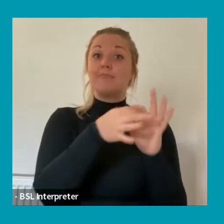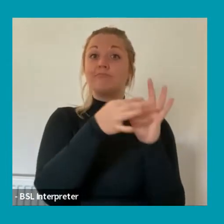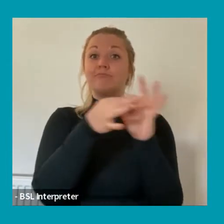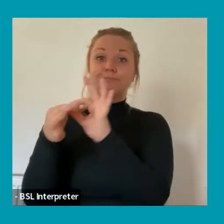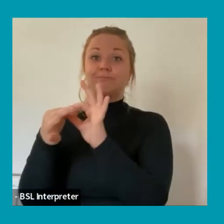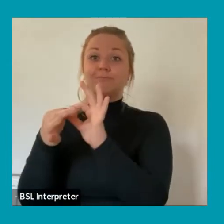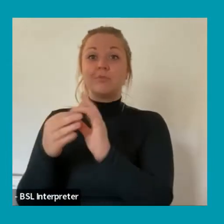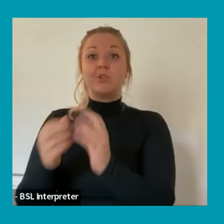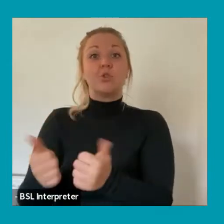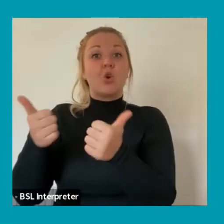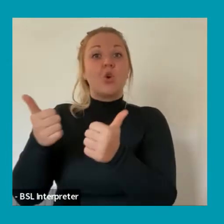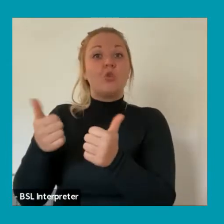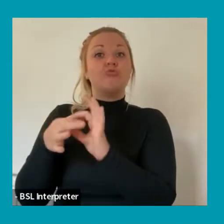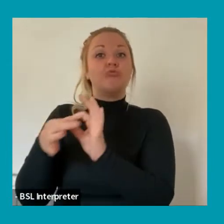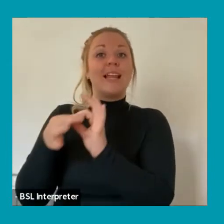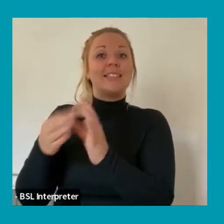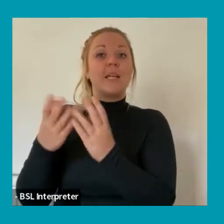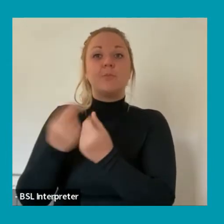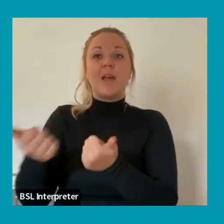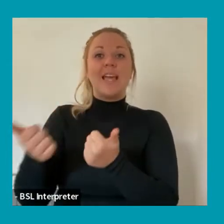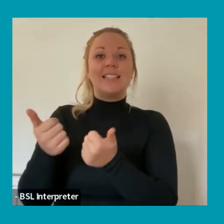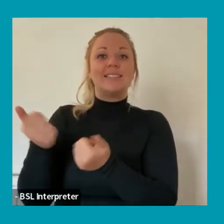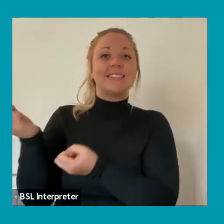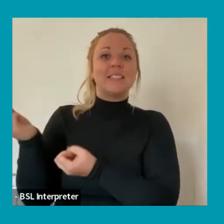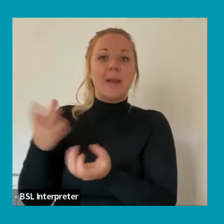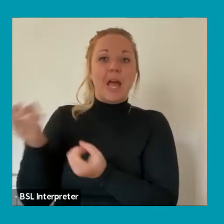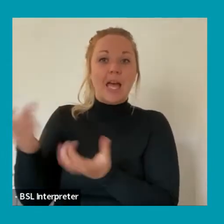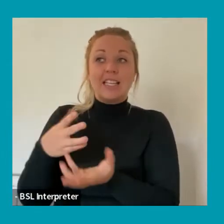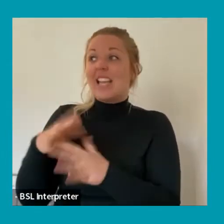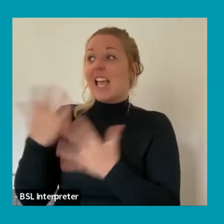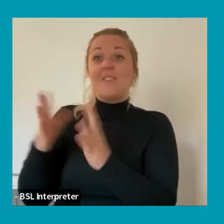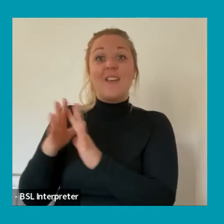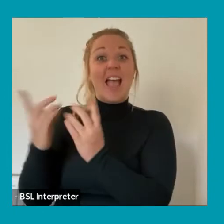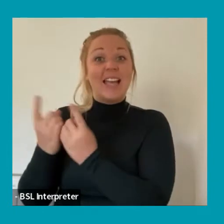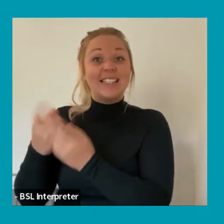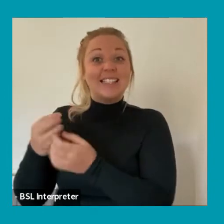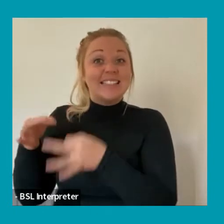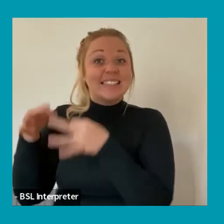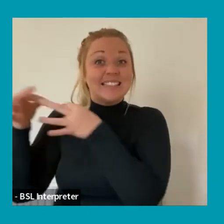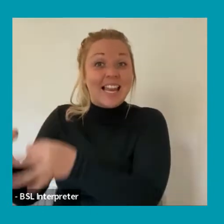If anything is delayed they have the relationship to sort it out it.